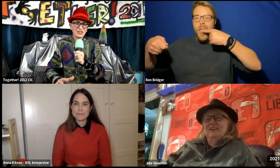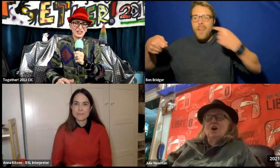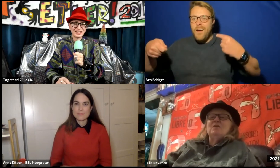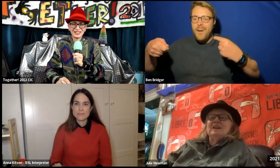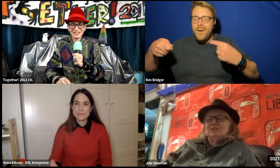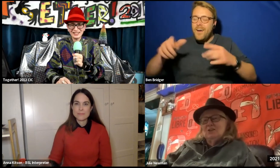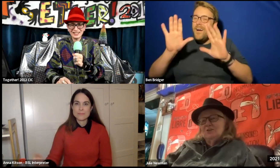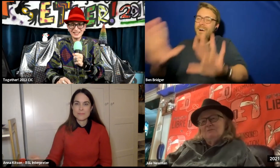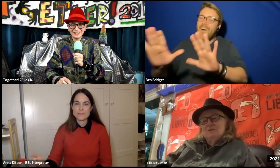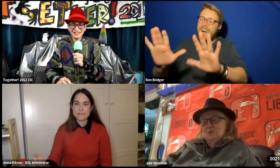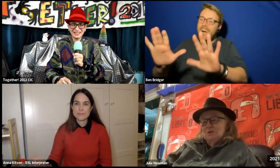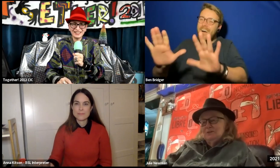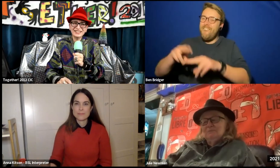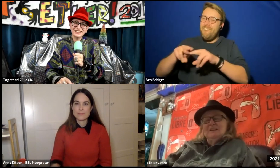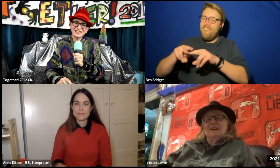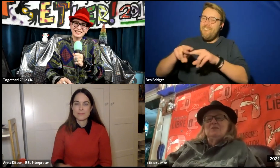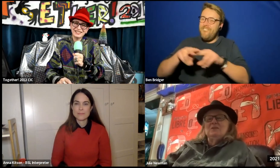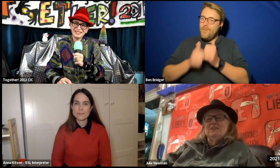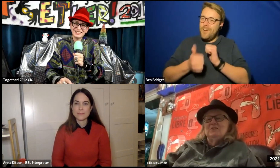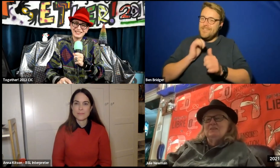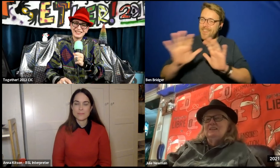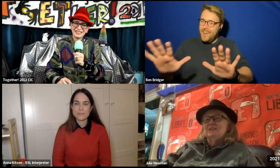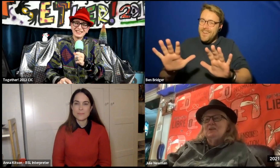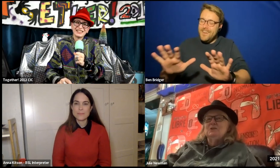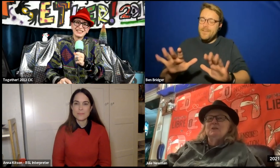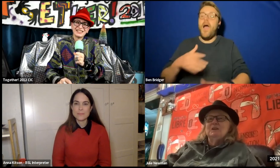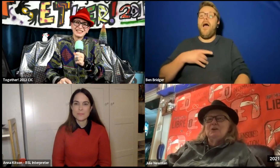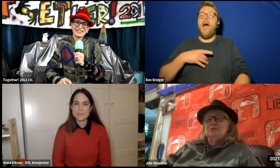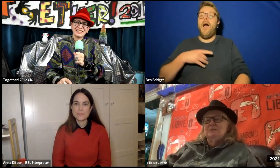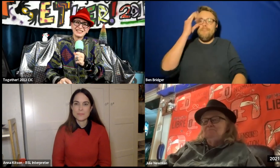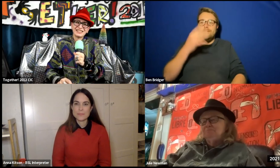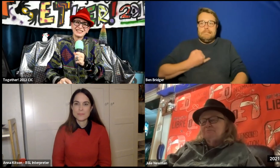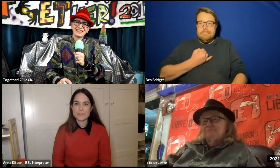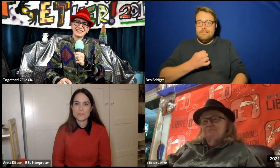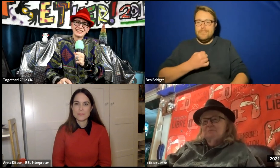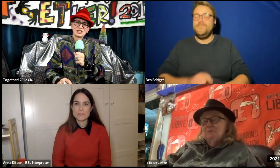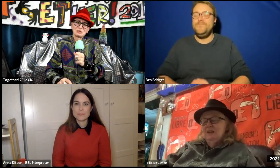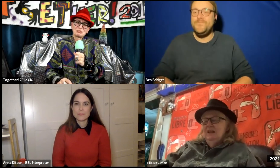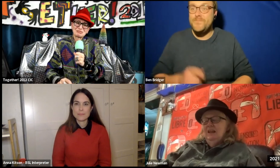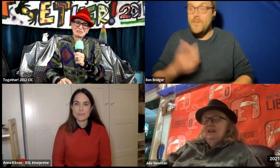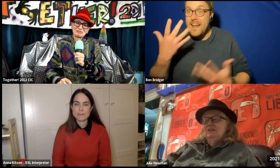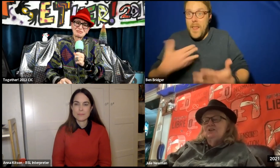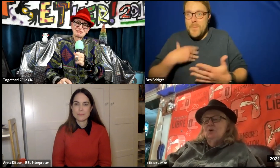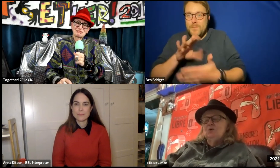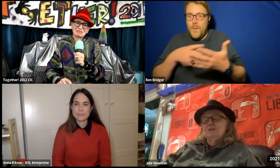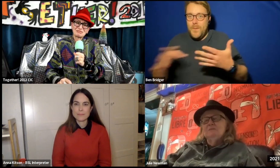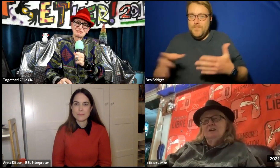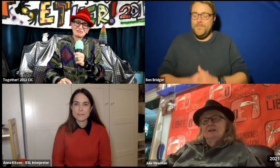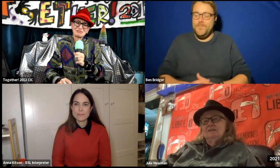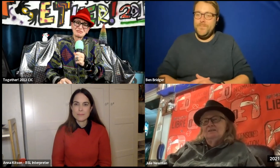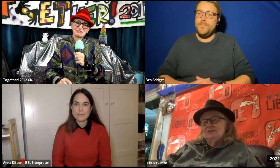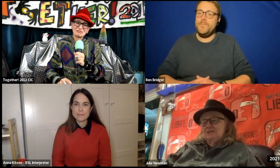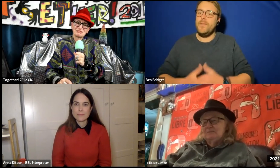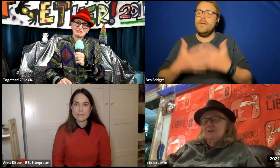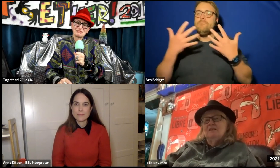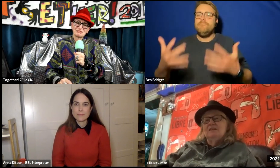Sorry I forgot. Okay, let's go to my poem, it's Autumn colours.